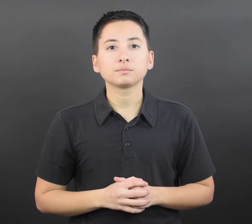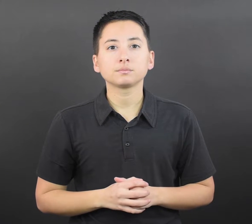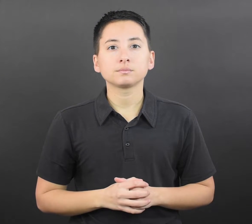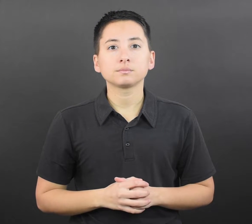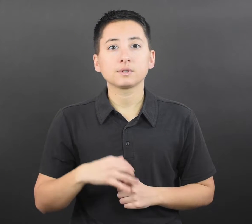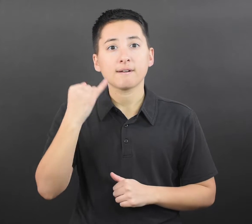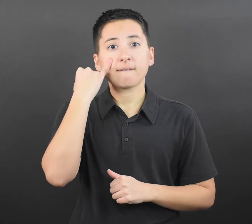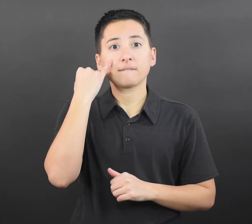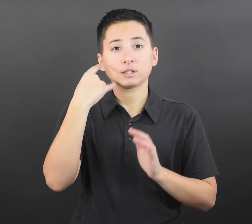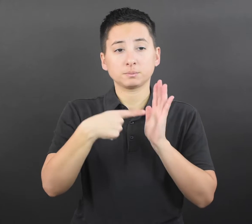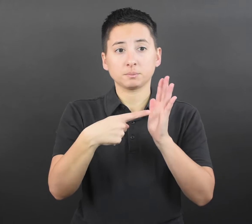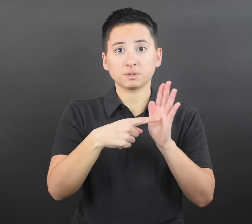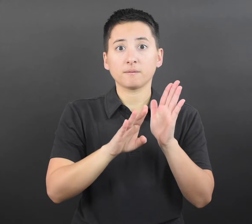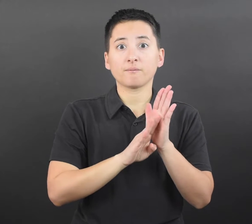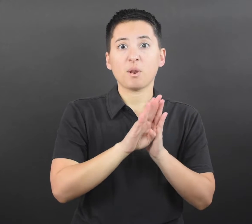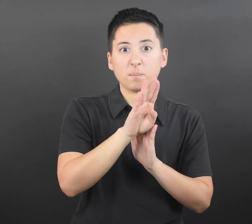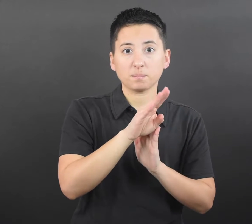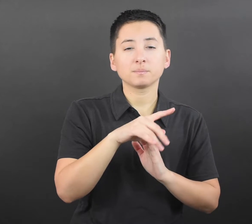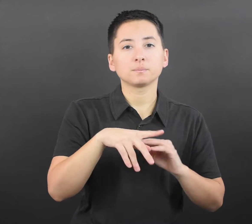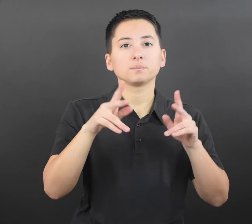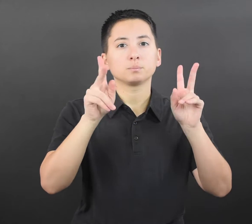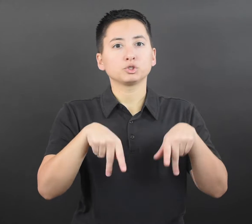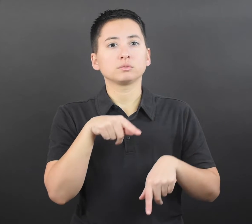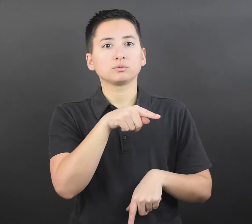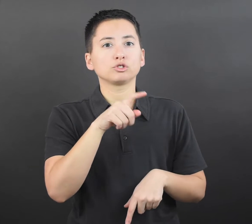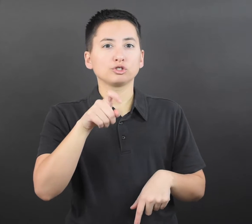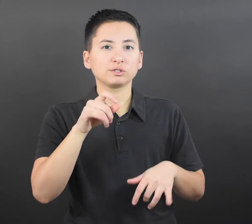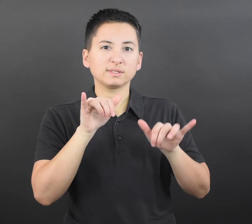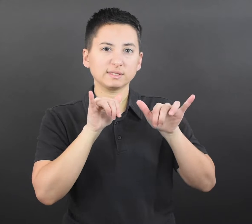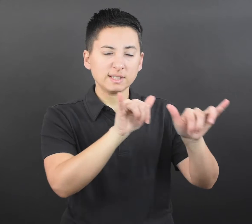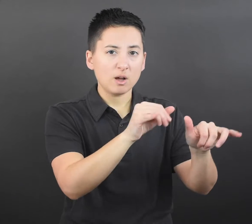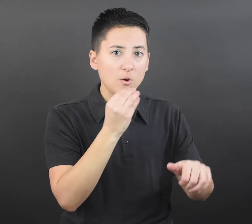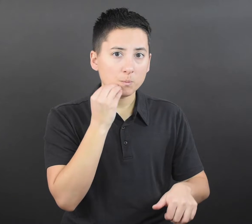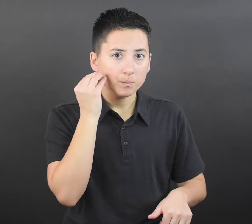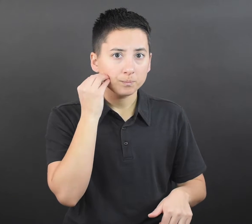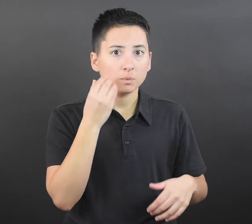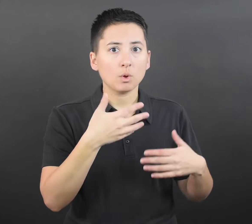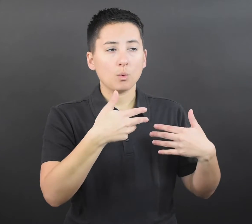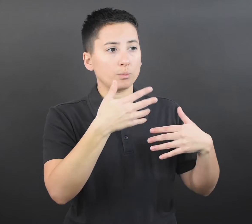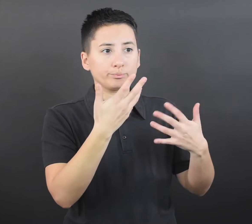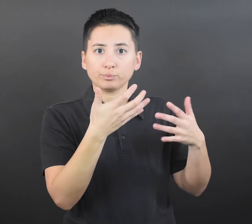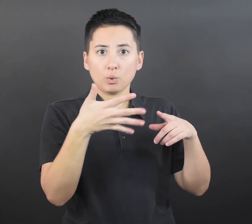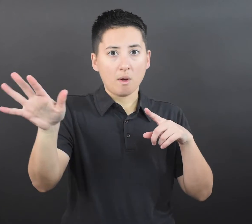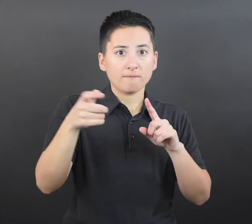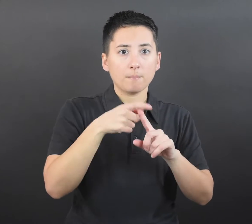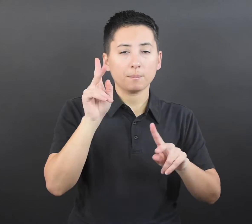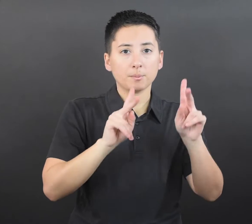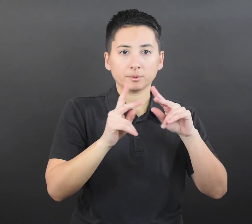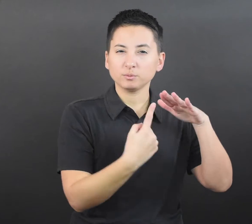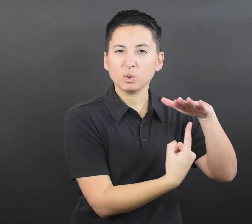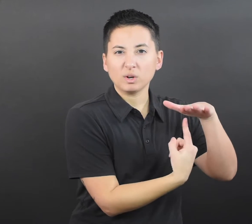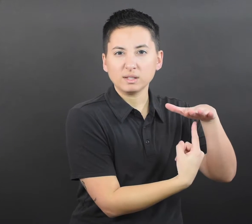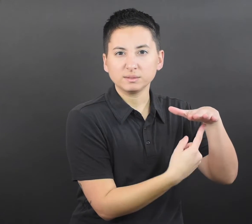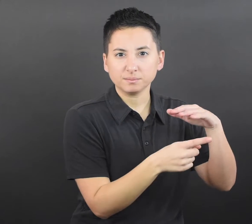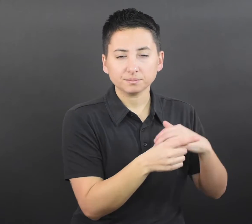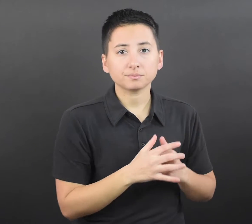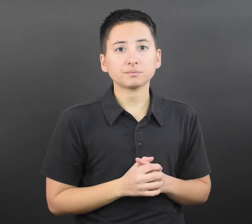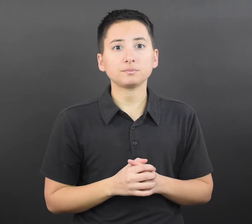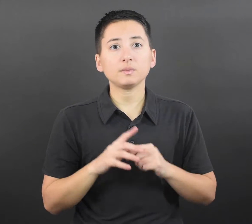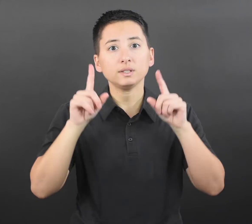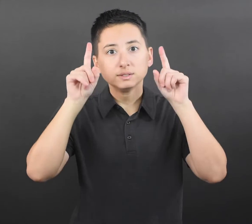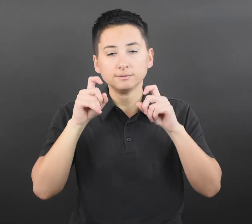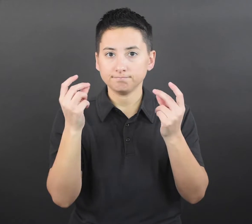the person should stay home and away from others (isolate) and test immediately for COVID-19.